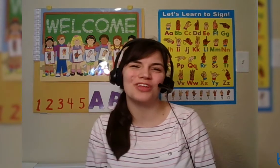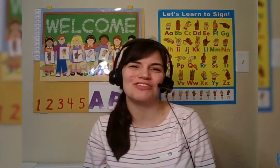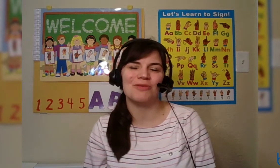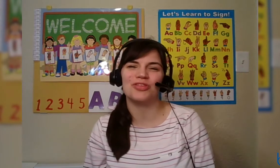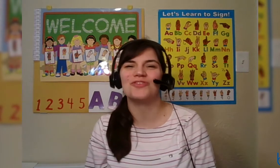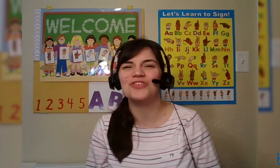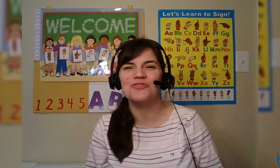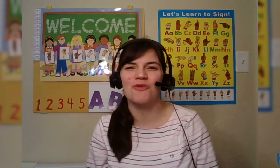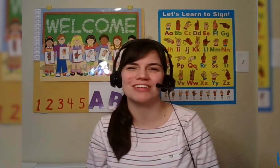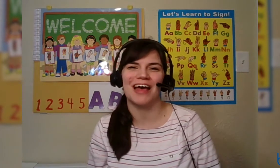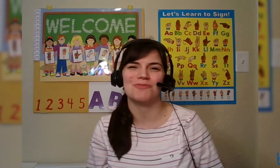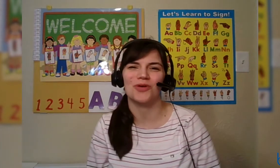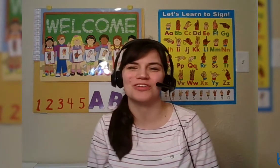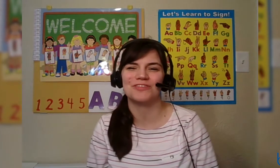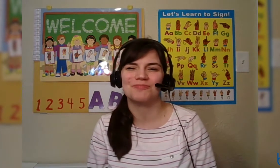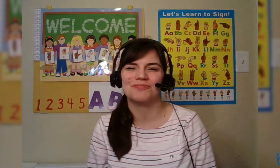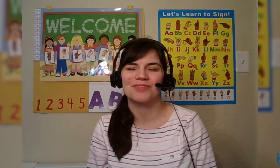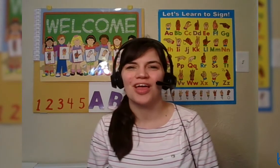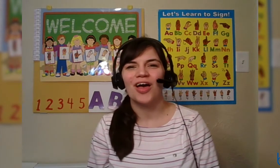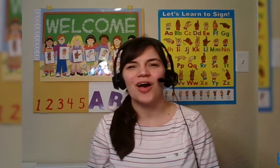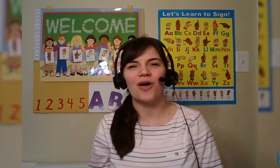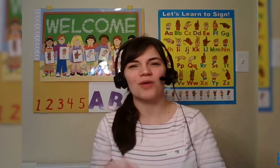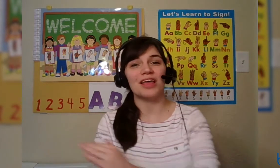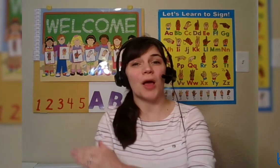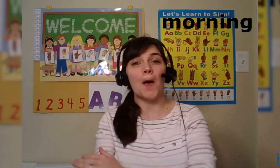finish up with a few more time words. Alright...